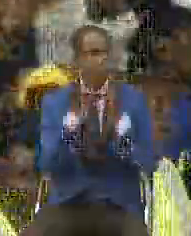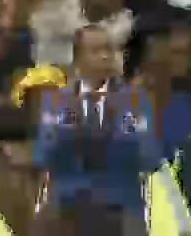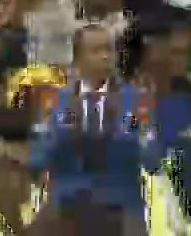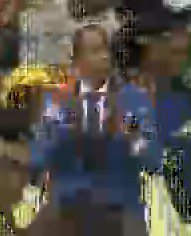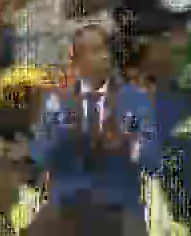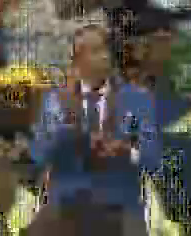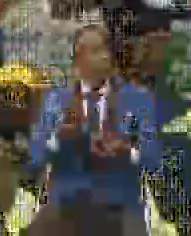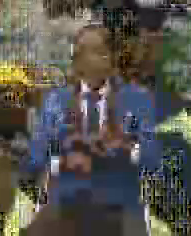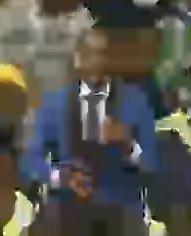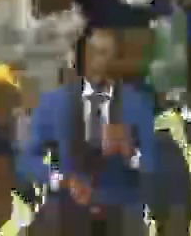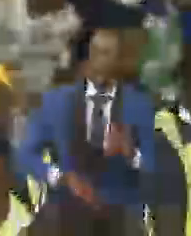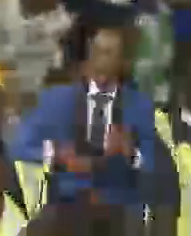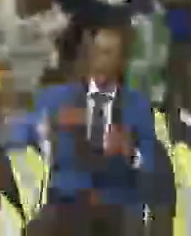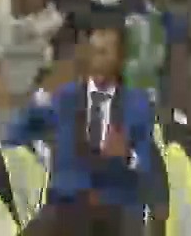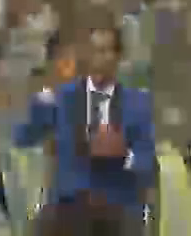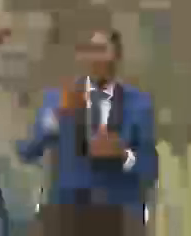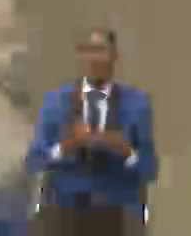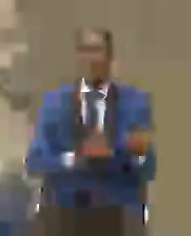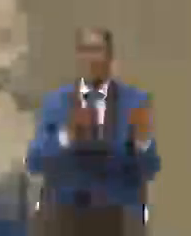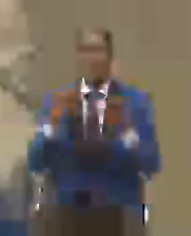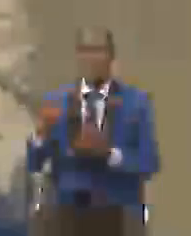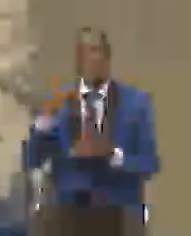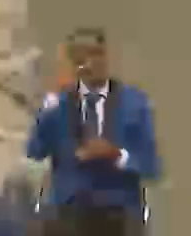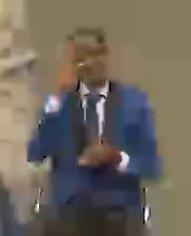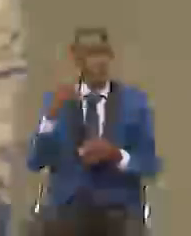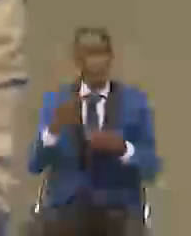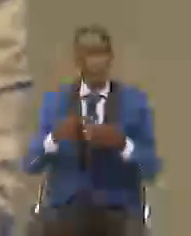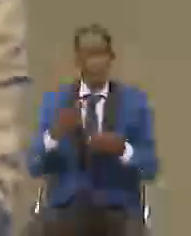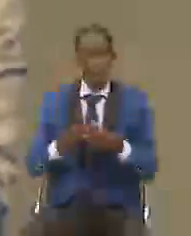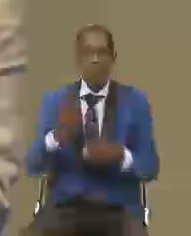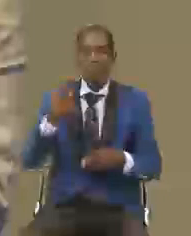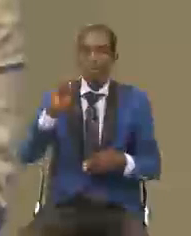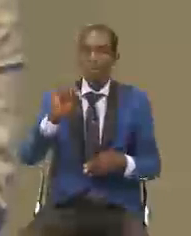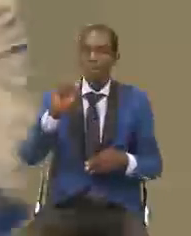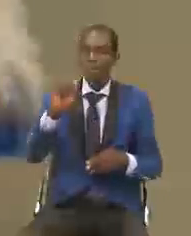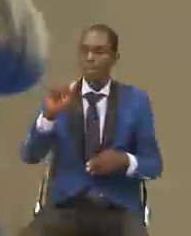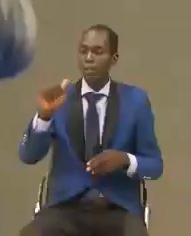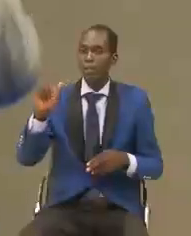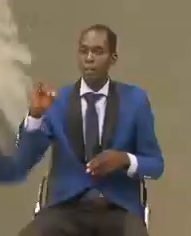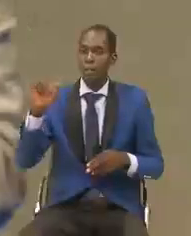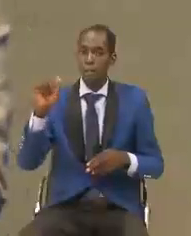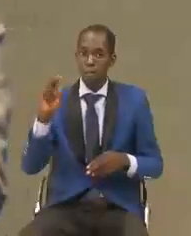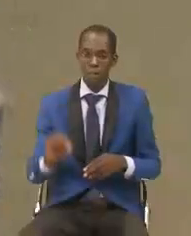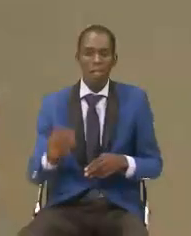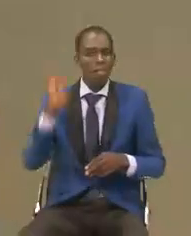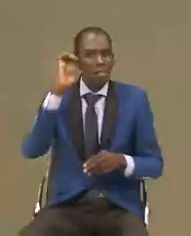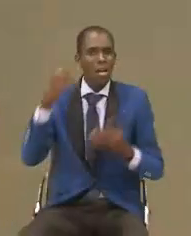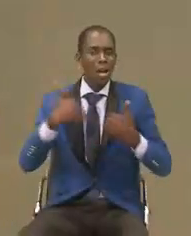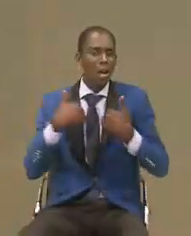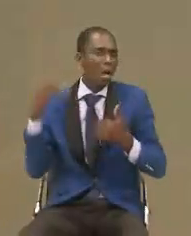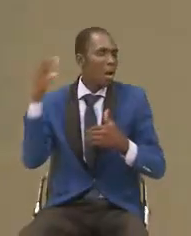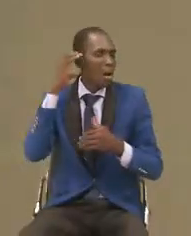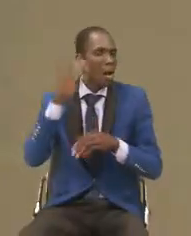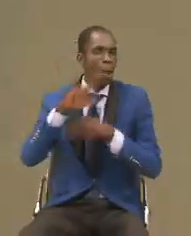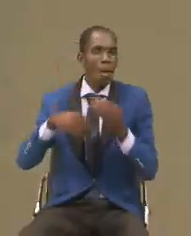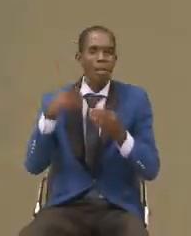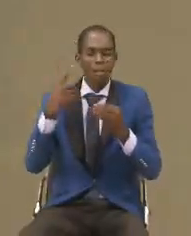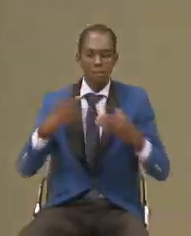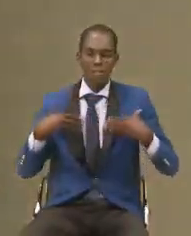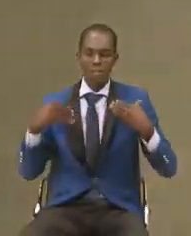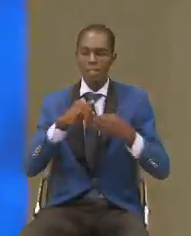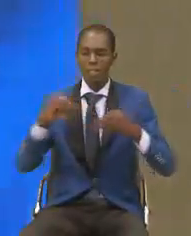look at this man great man highly placed man his name naman he had heard about the healing power